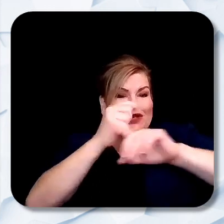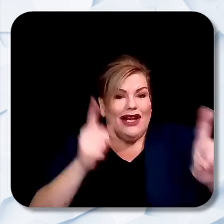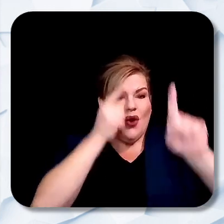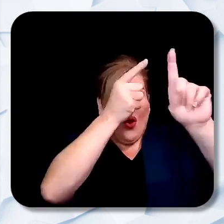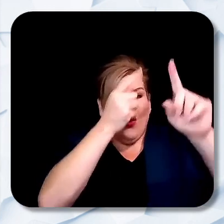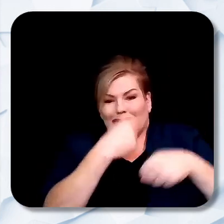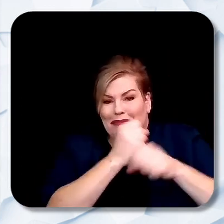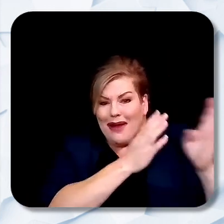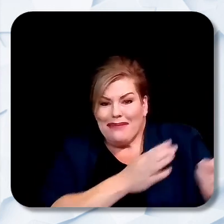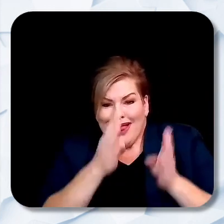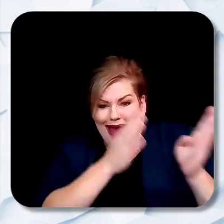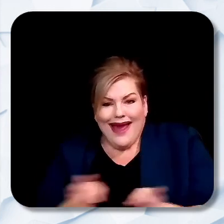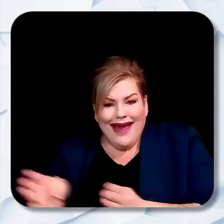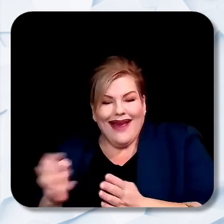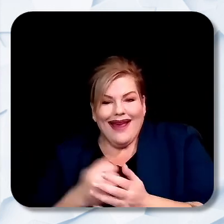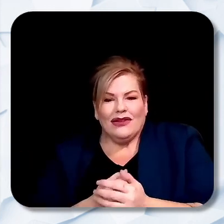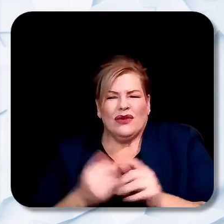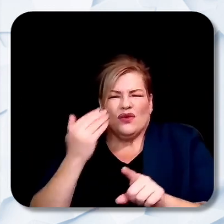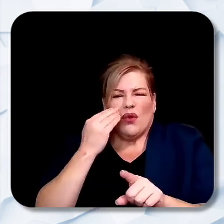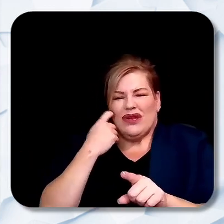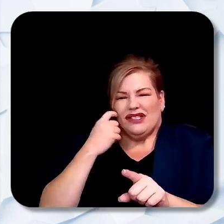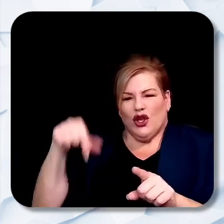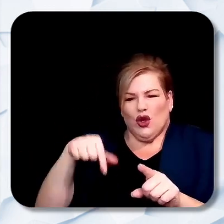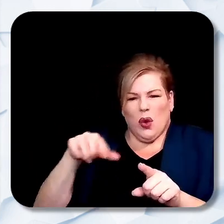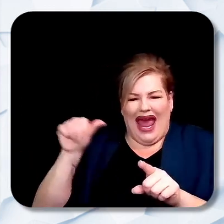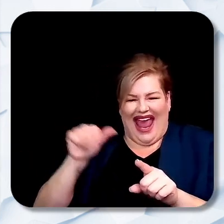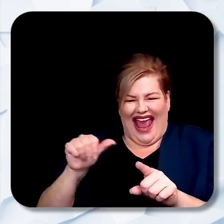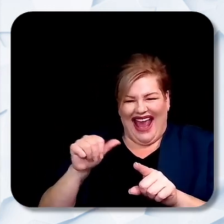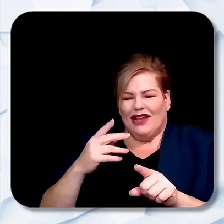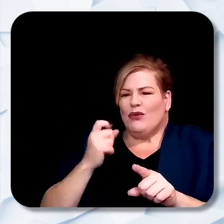of the Q. A. About Well, you know, what are we doing about? Why, students might